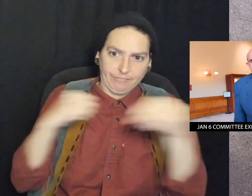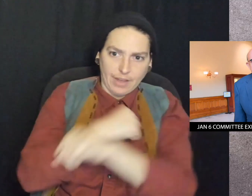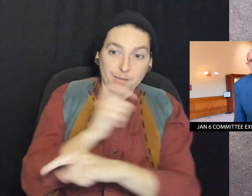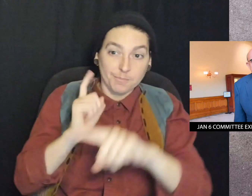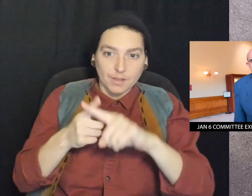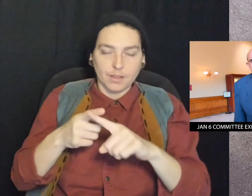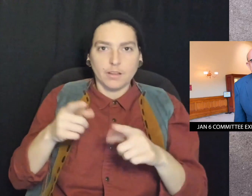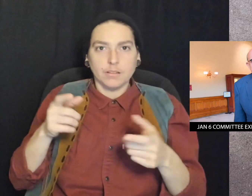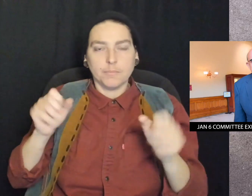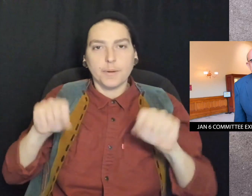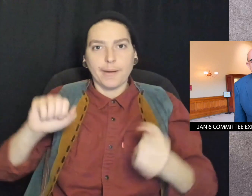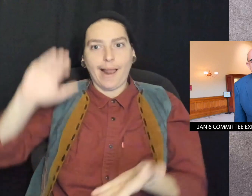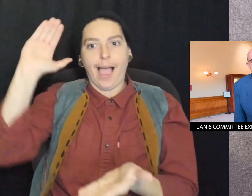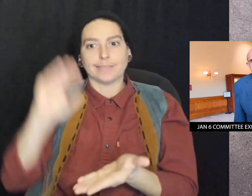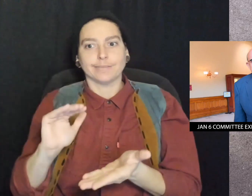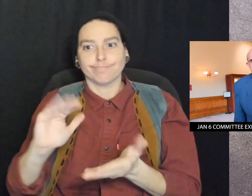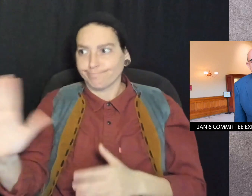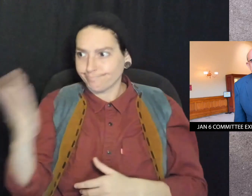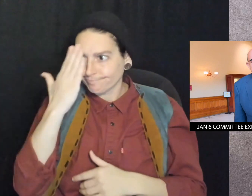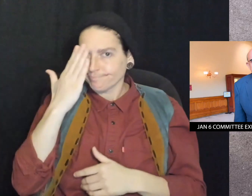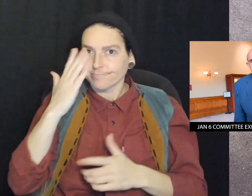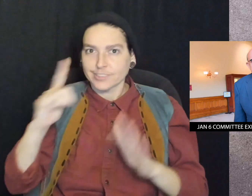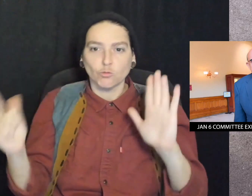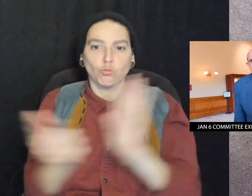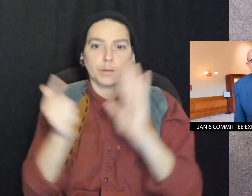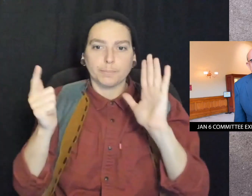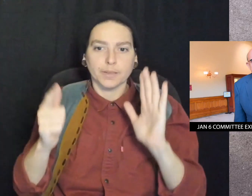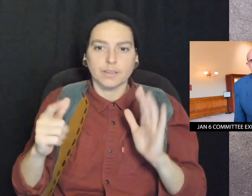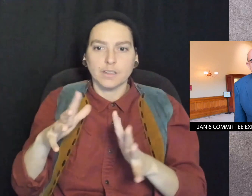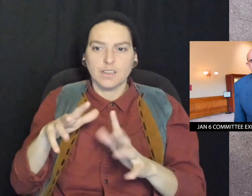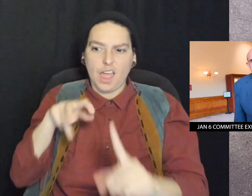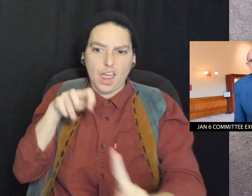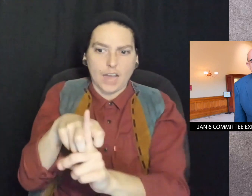by cooperating Giuliani could avoid a costly legal fight